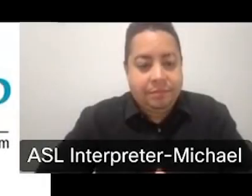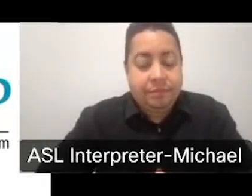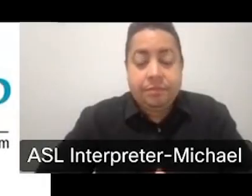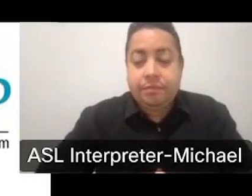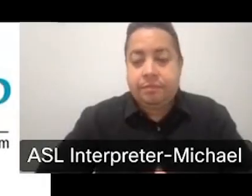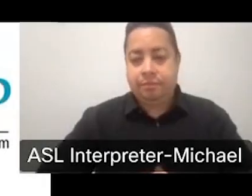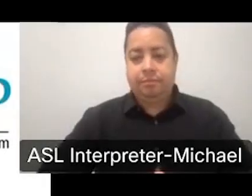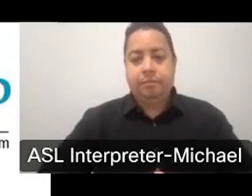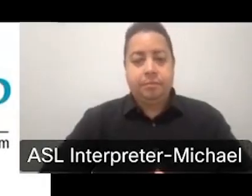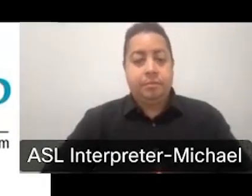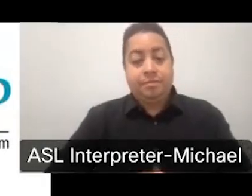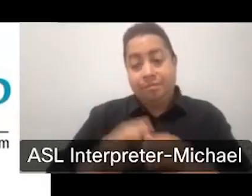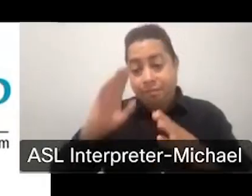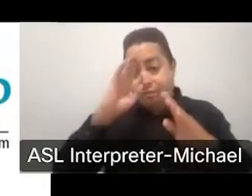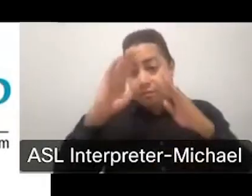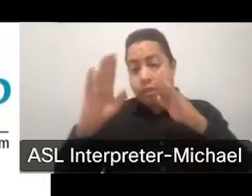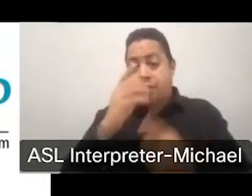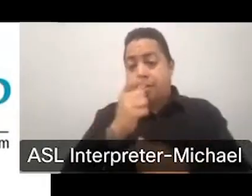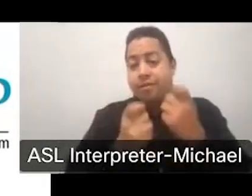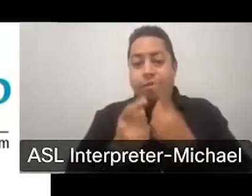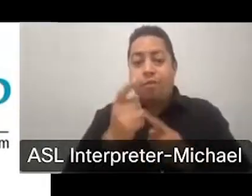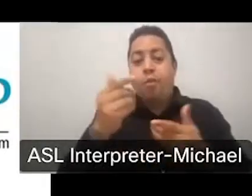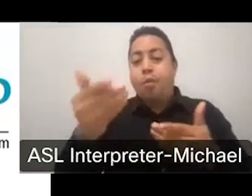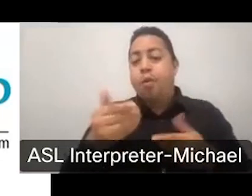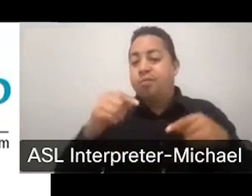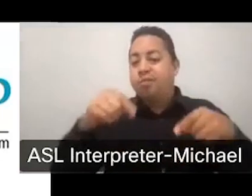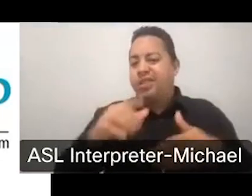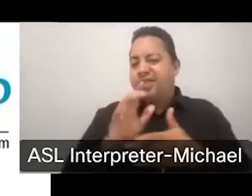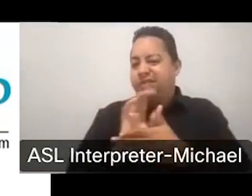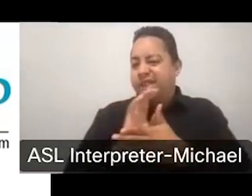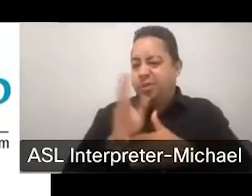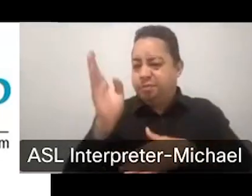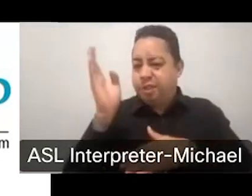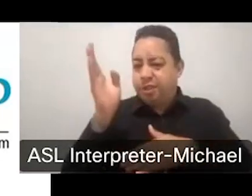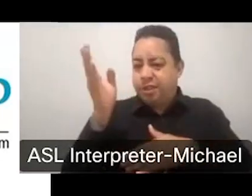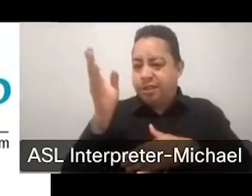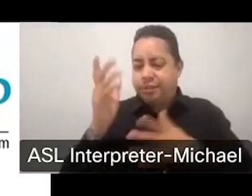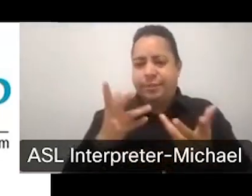Hello, everyone. And welcome to this video presentation, “How Do I Apply for the WRP?”